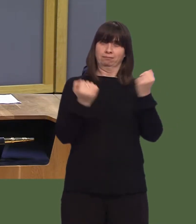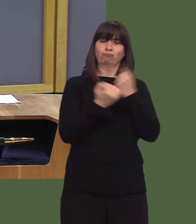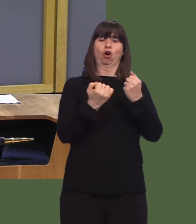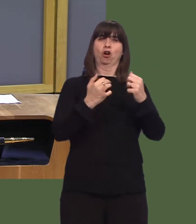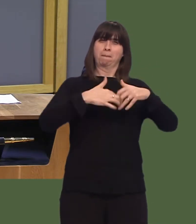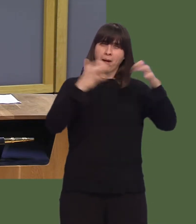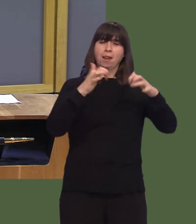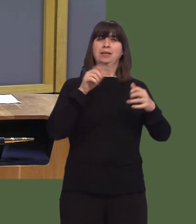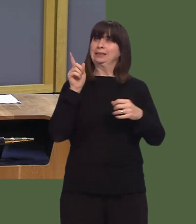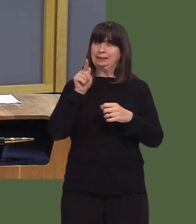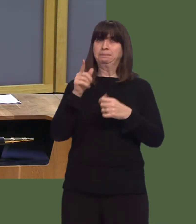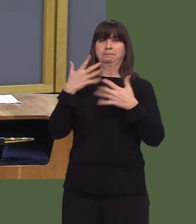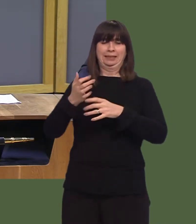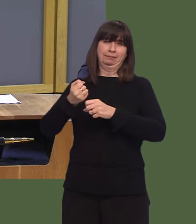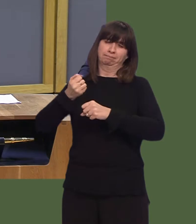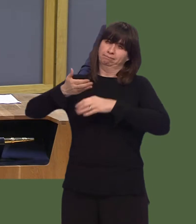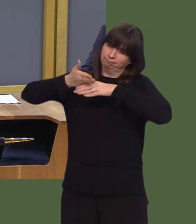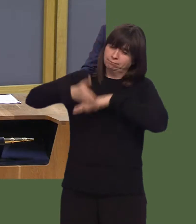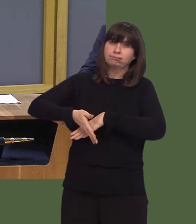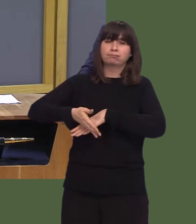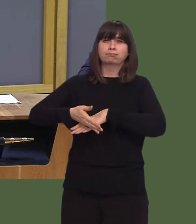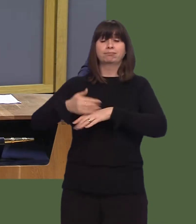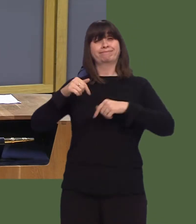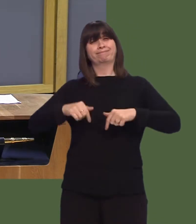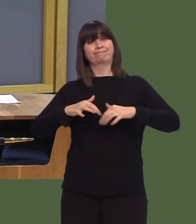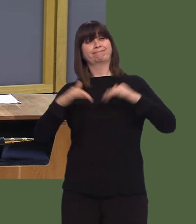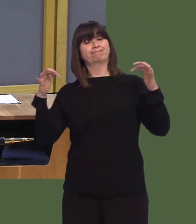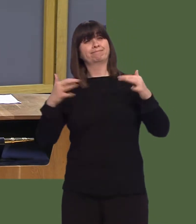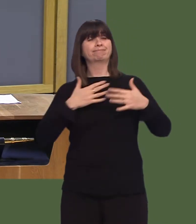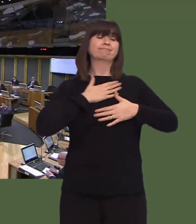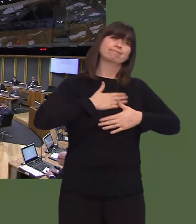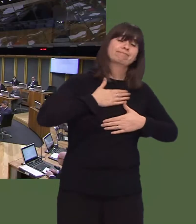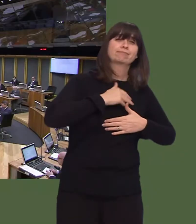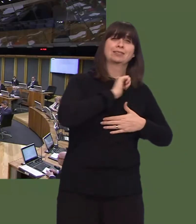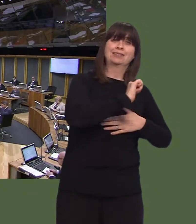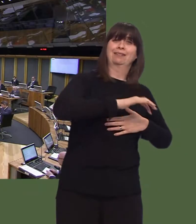Iím sure that, as an Assembly, we extend our sympathies to the families of both men.